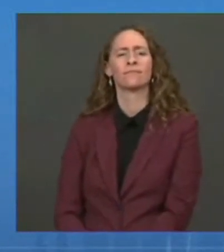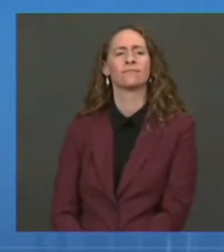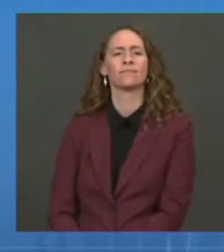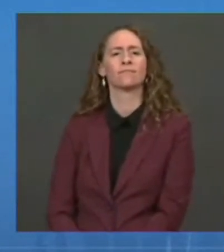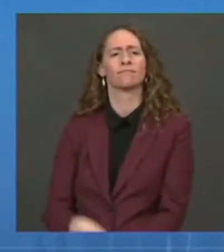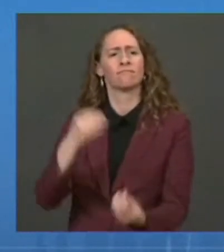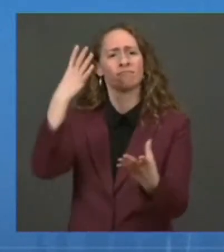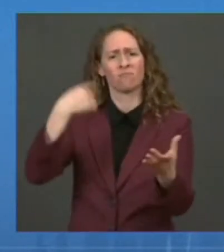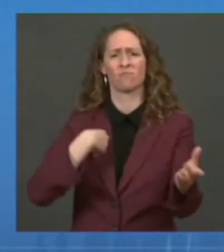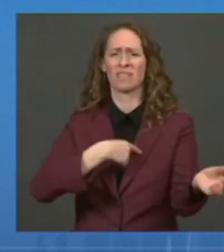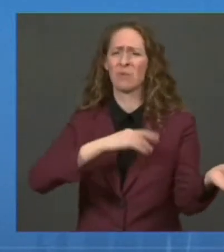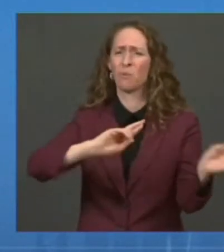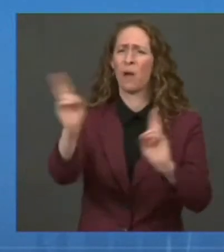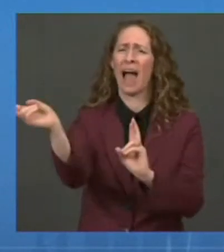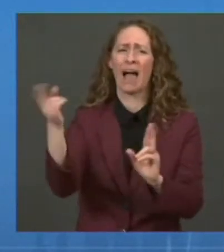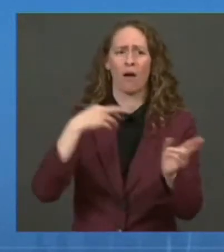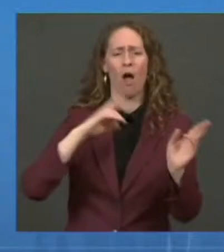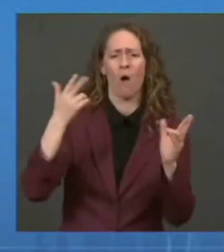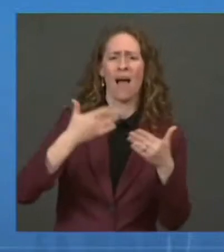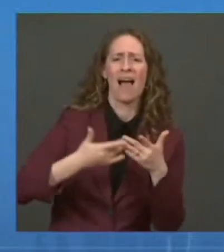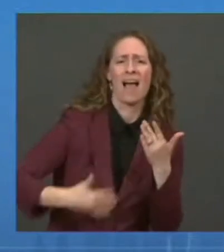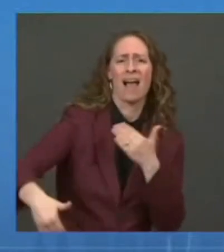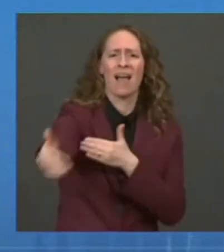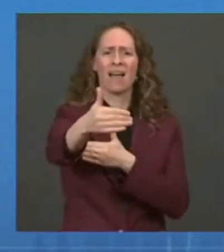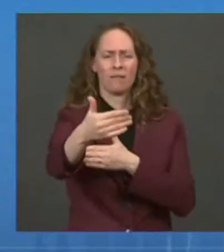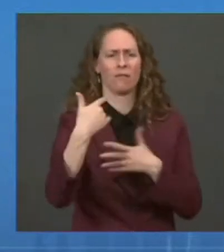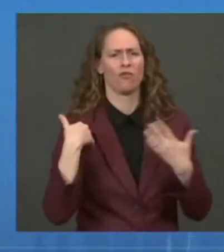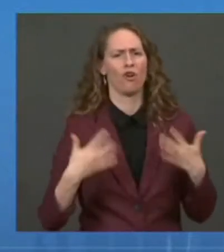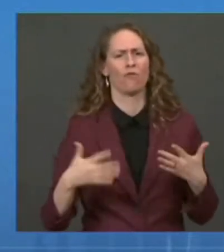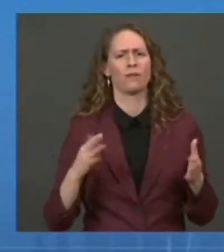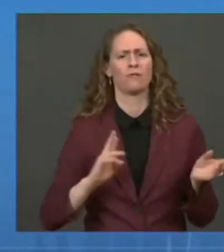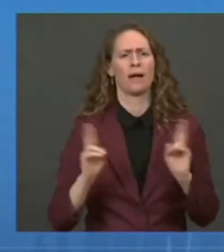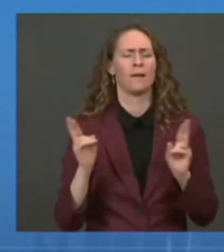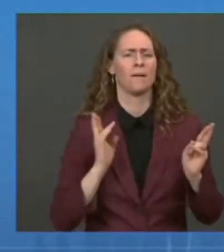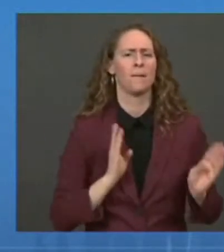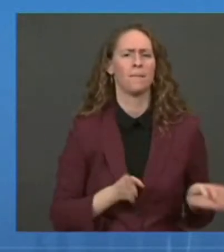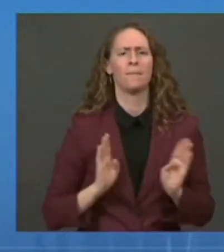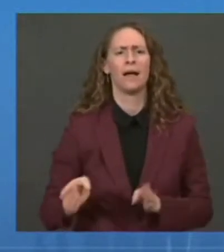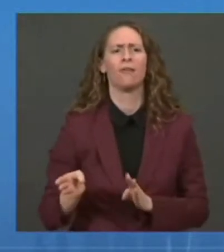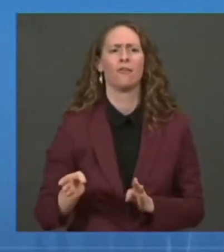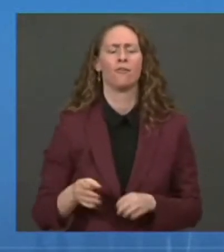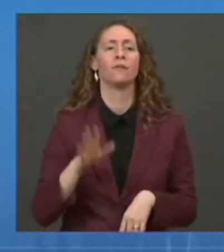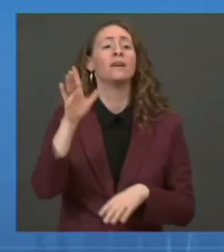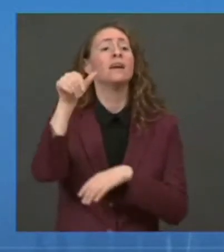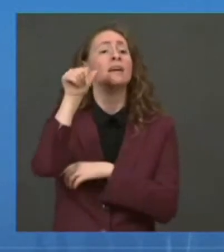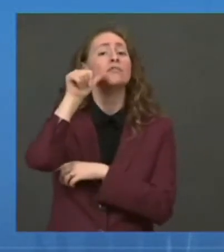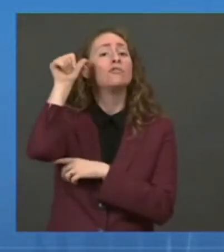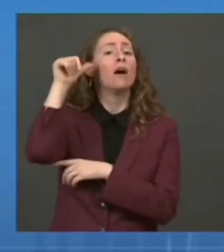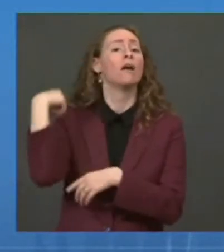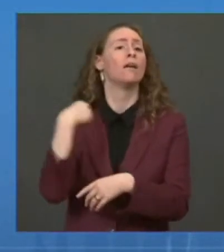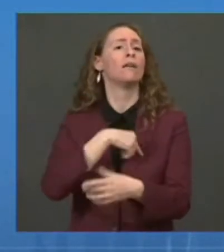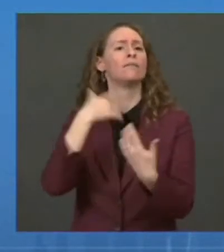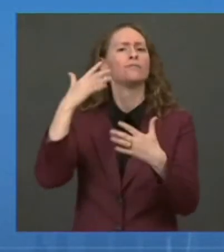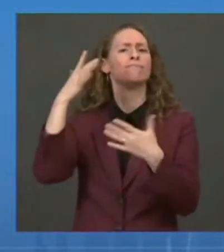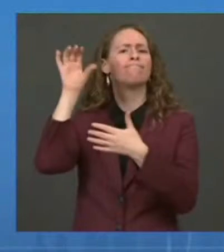ON. WE'RE ACTIVELY TAKING STEPS TO STAY AAD OMICRON.